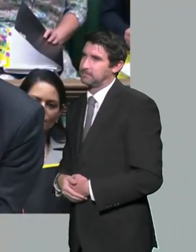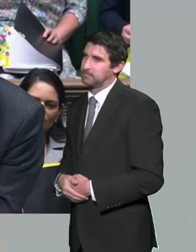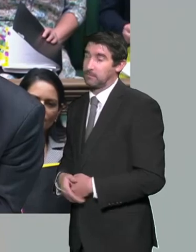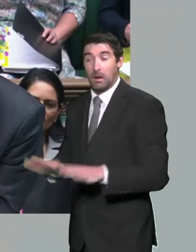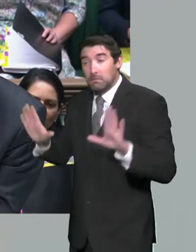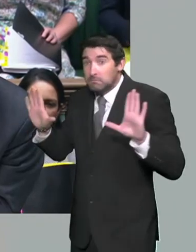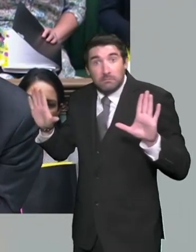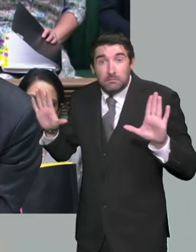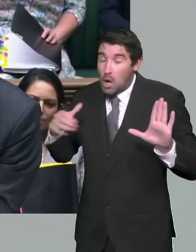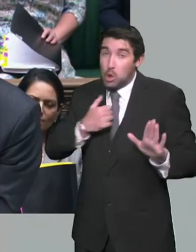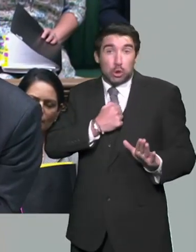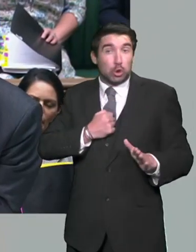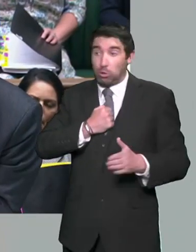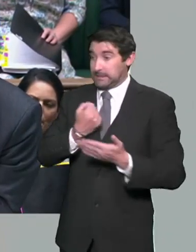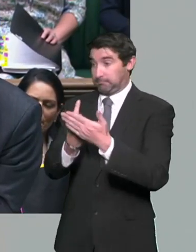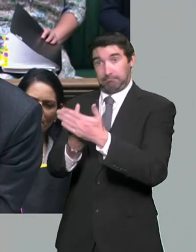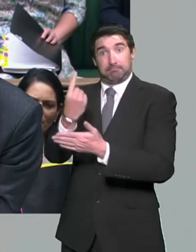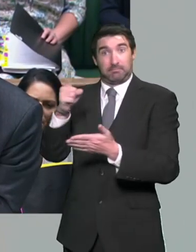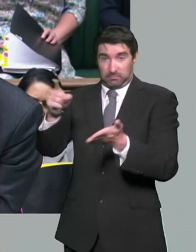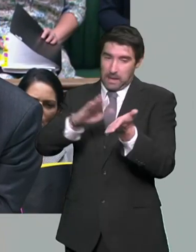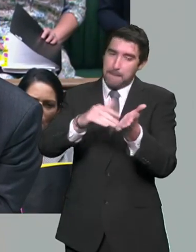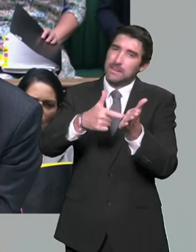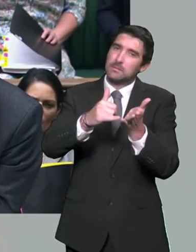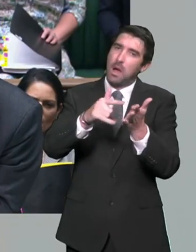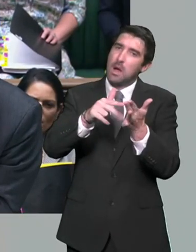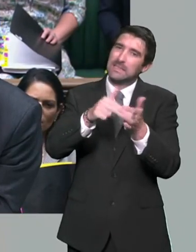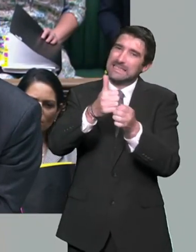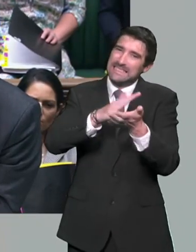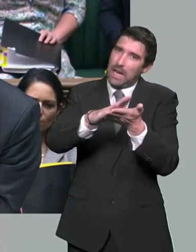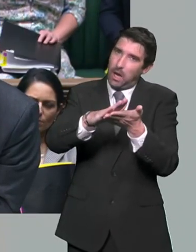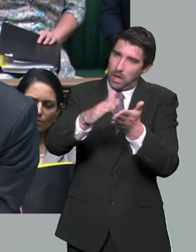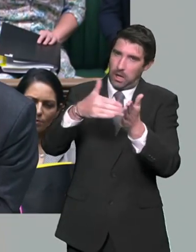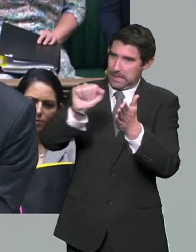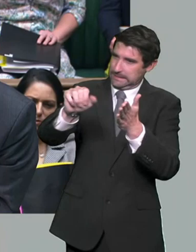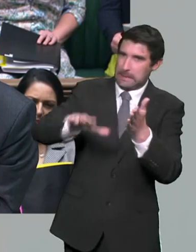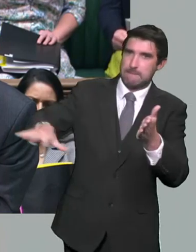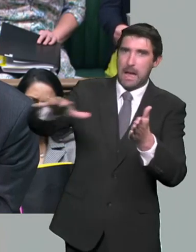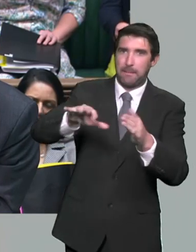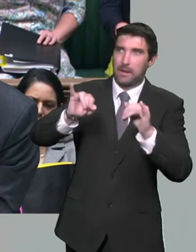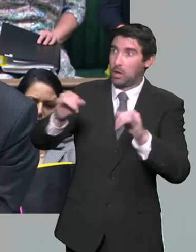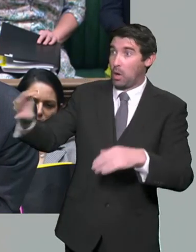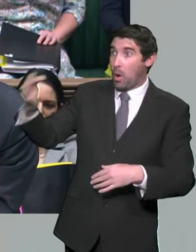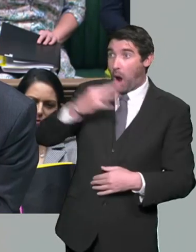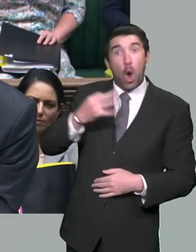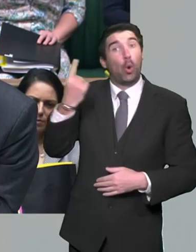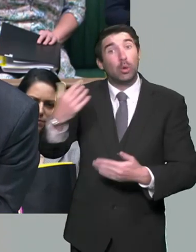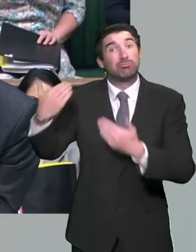I am very sorry for the experience Mr Singh and his family have had. The hon. Lady asks who is responsible: I am responsible, and I take responsibility.